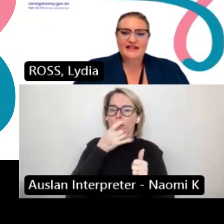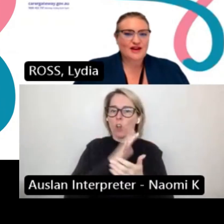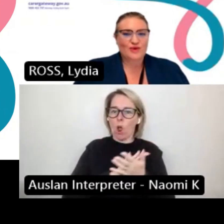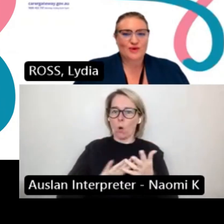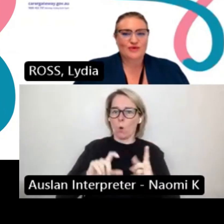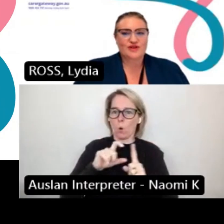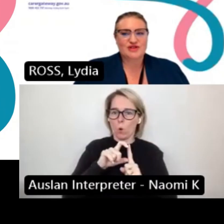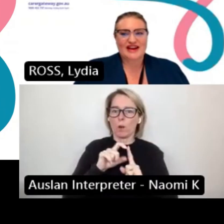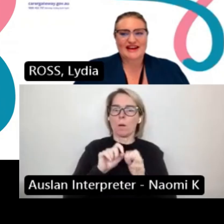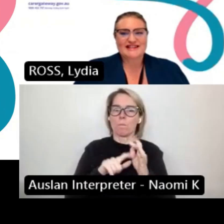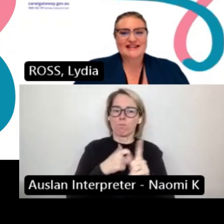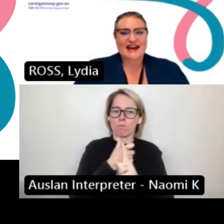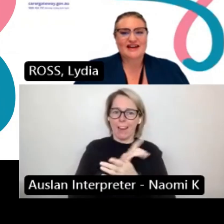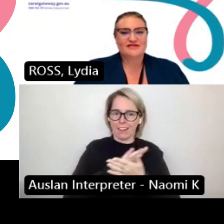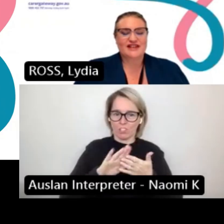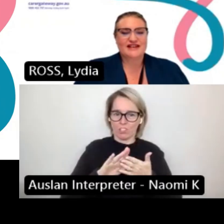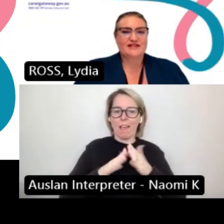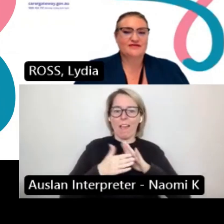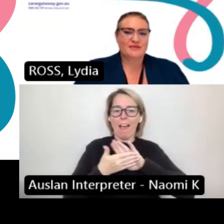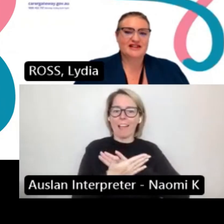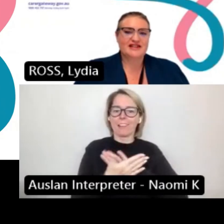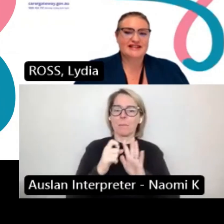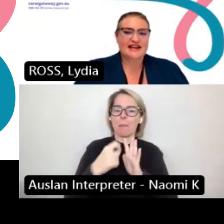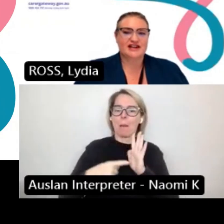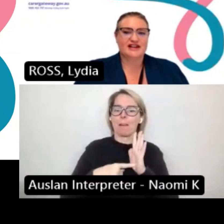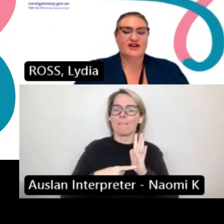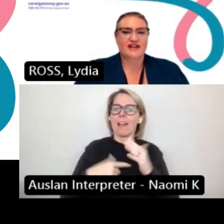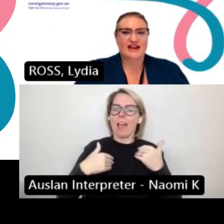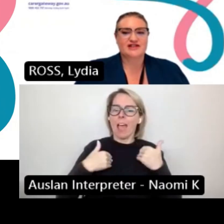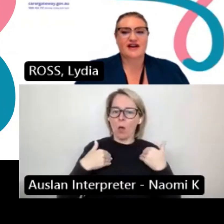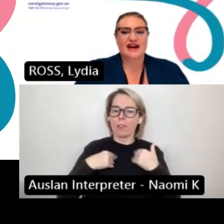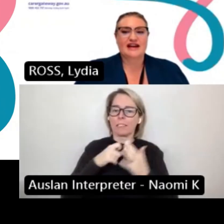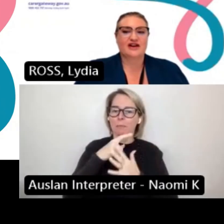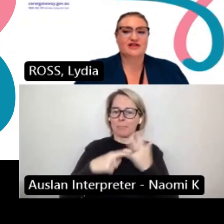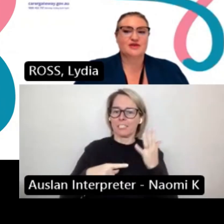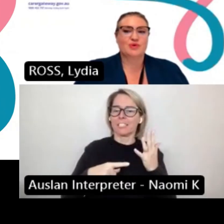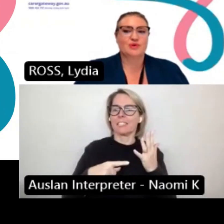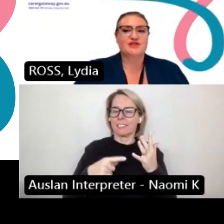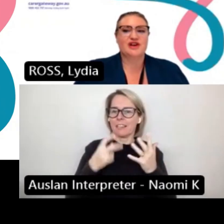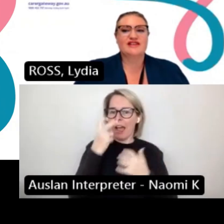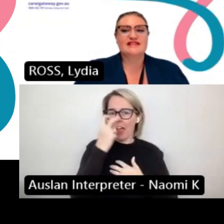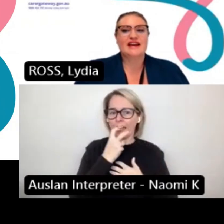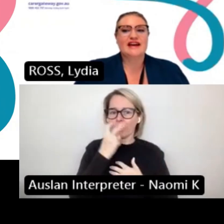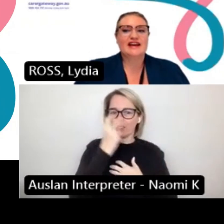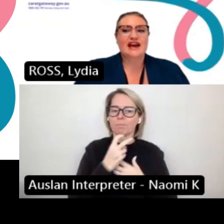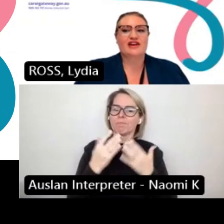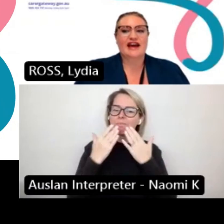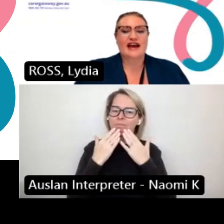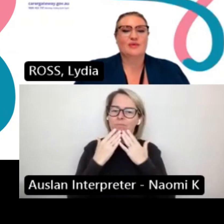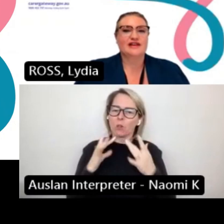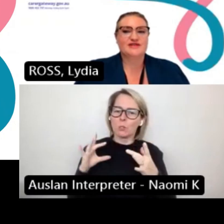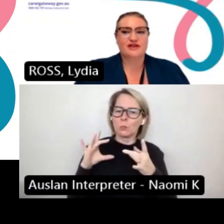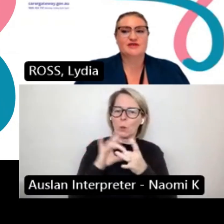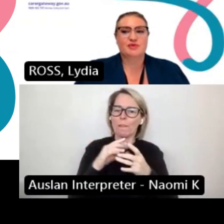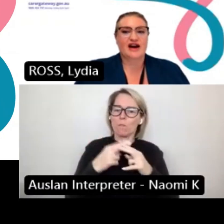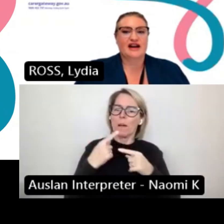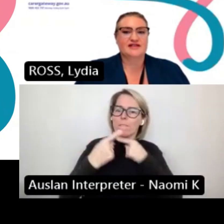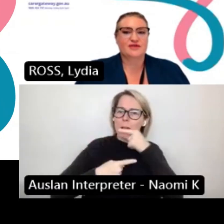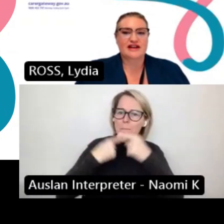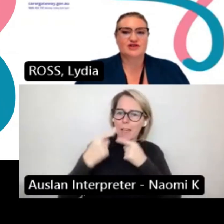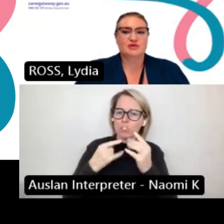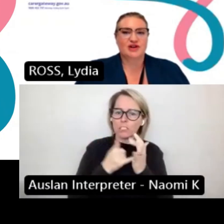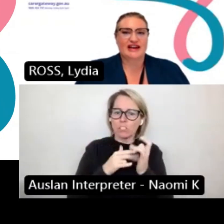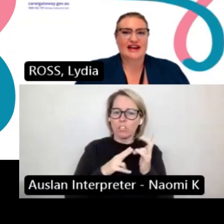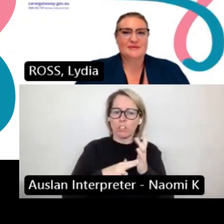Thank you all for joining us today for this information session on the Integrated Carer Support Service, Carer Gateway Service Providers Grant Opportunity.